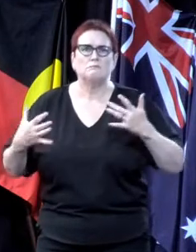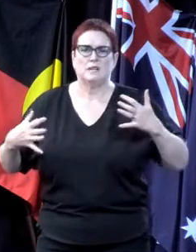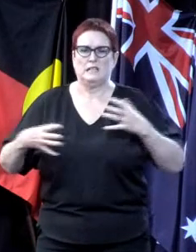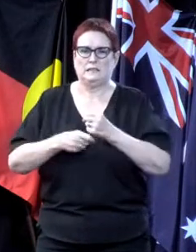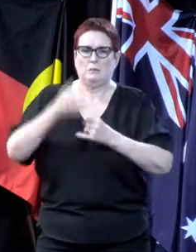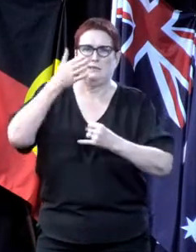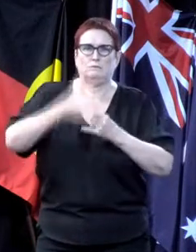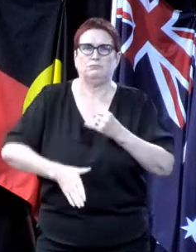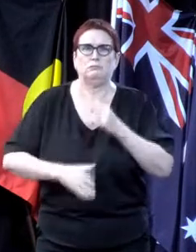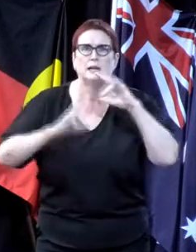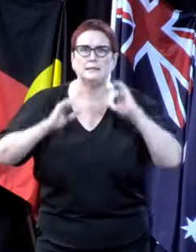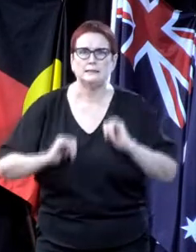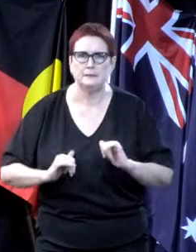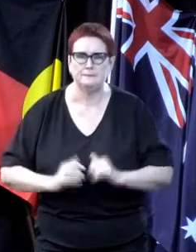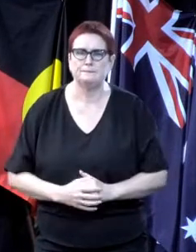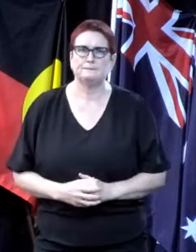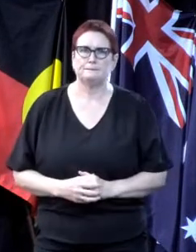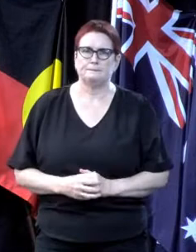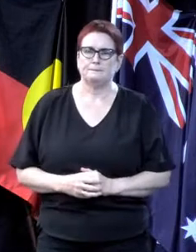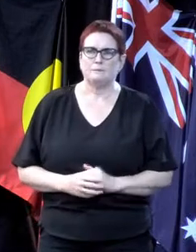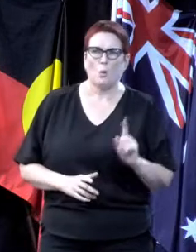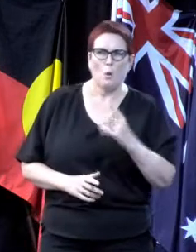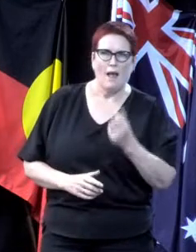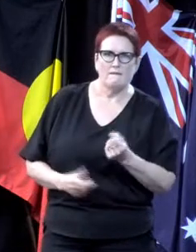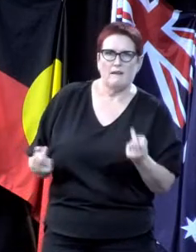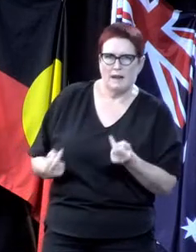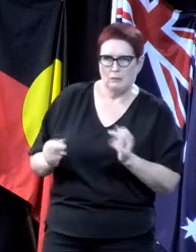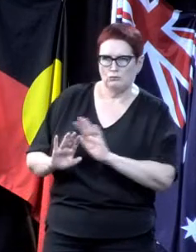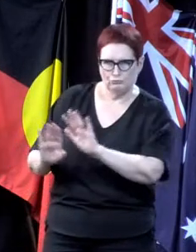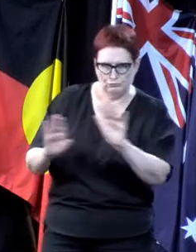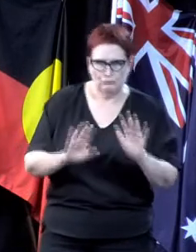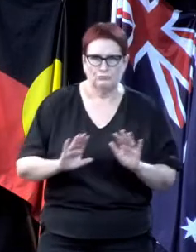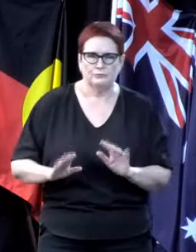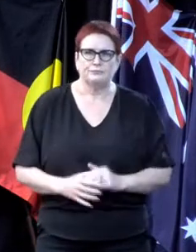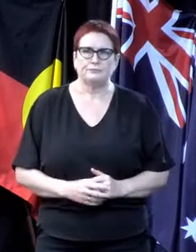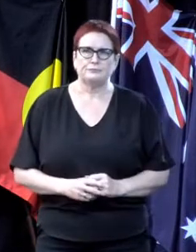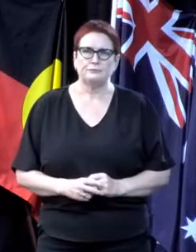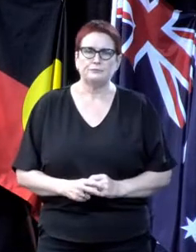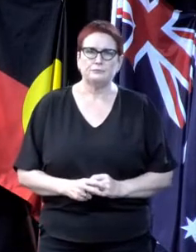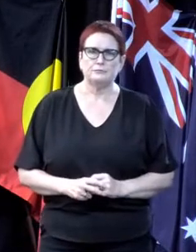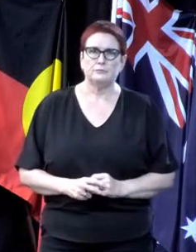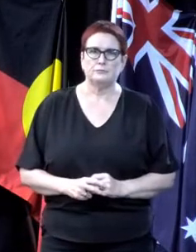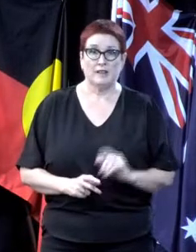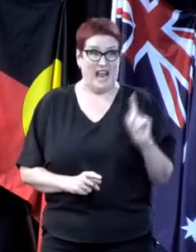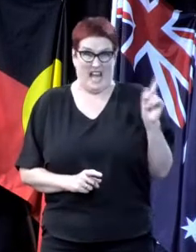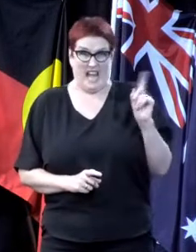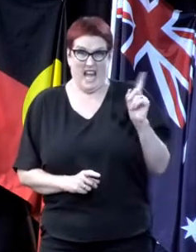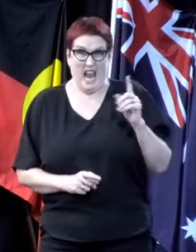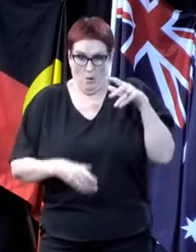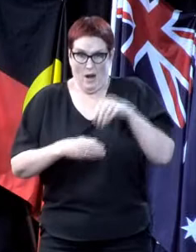and what's available for them. So, we're in that - we're right in the process, right now.